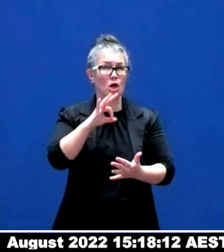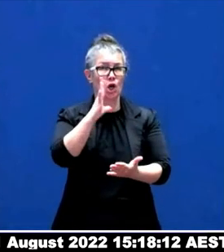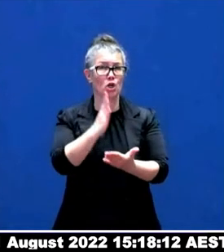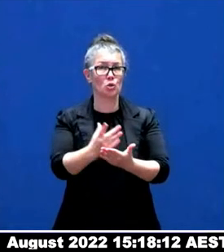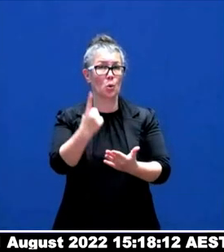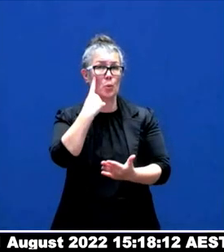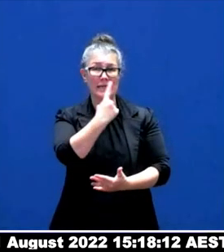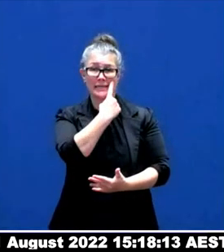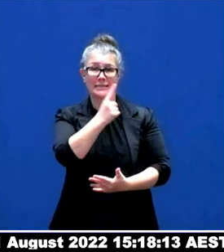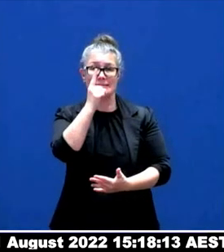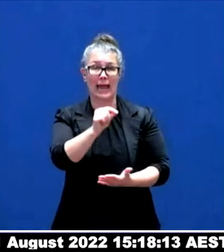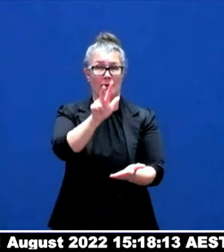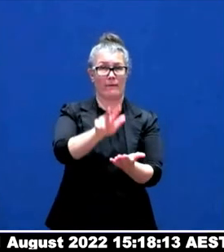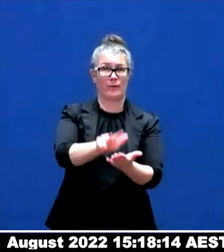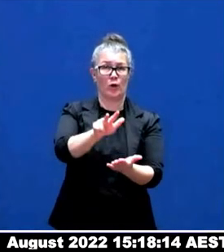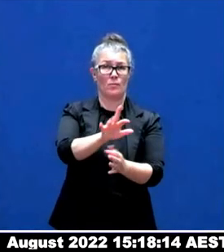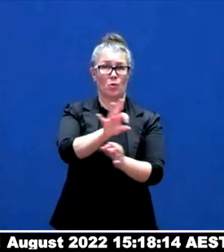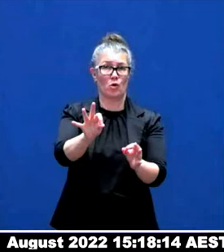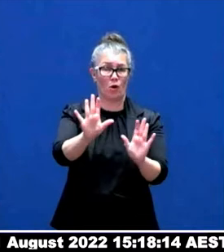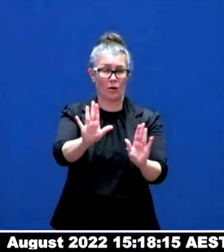or - CHAIR: I think that's right. I don't think it's fair -